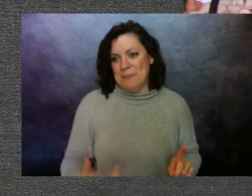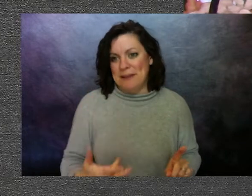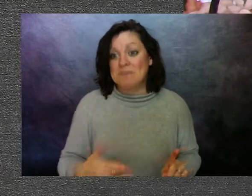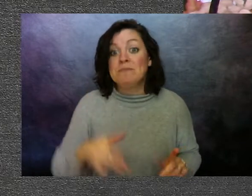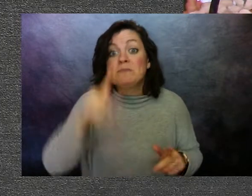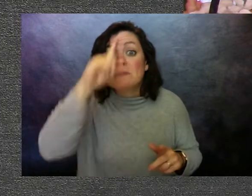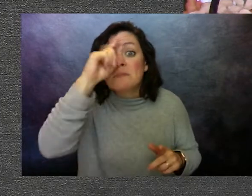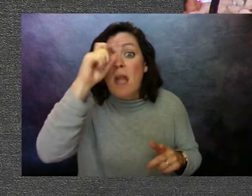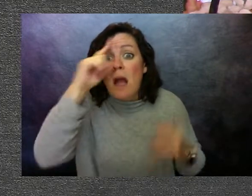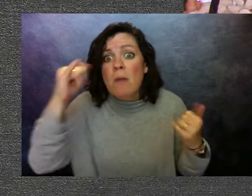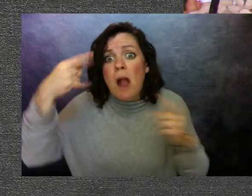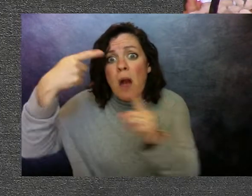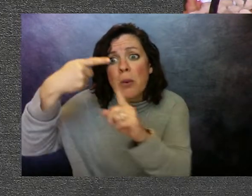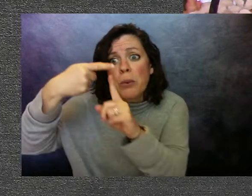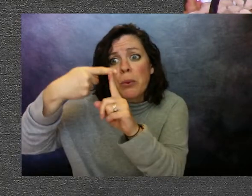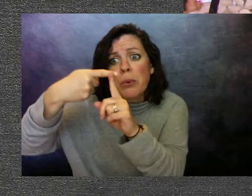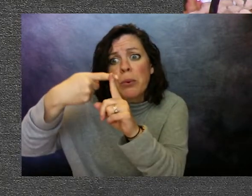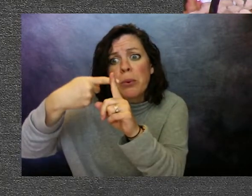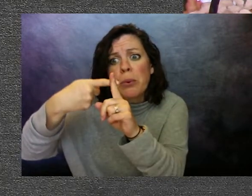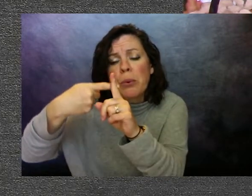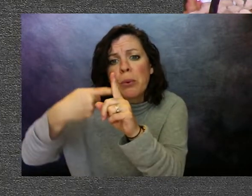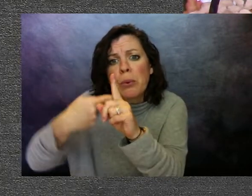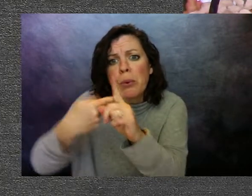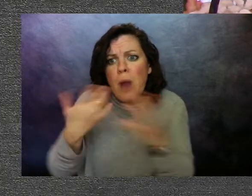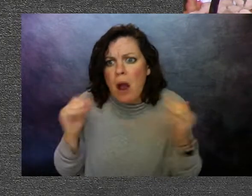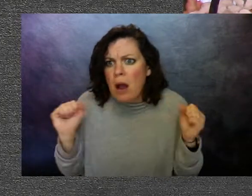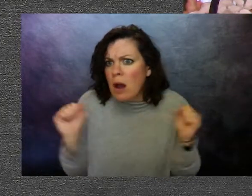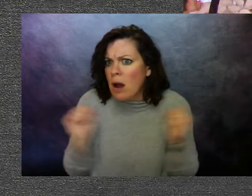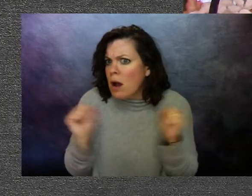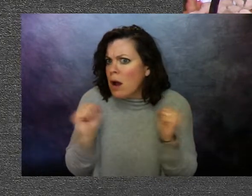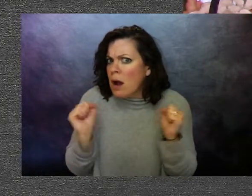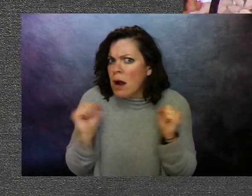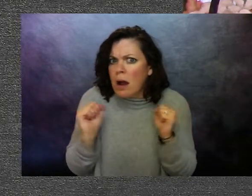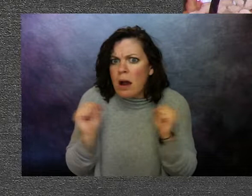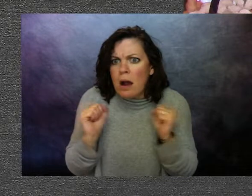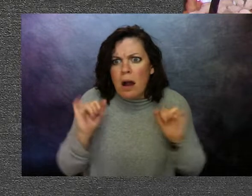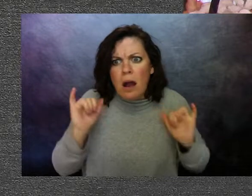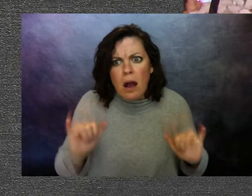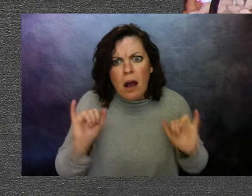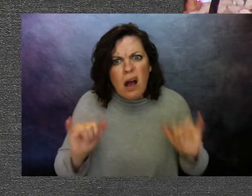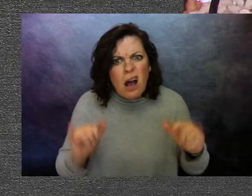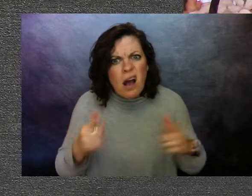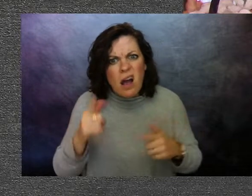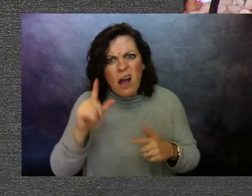Then summer ended. One morning, Clifford woke up to hear the radiator hissing.